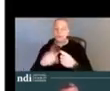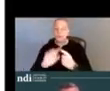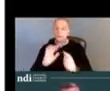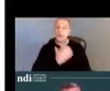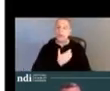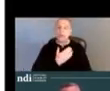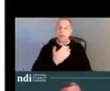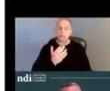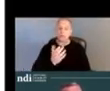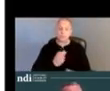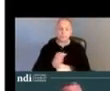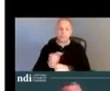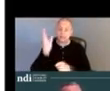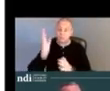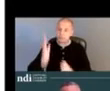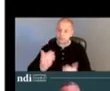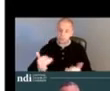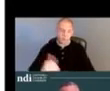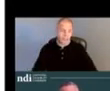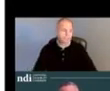main presenter today.